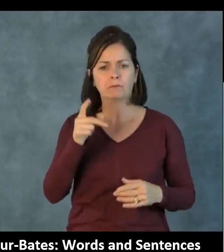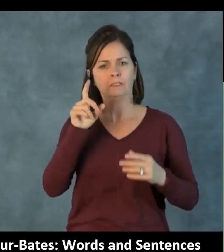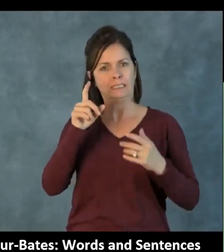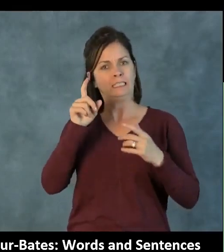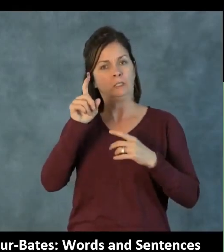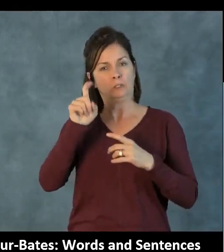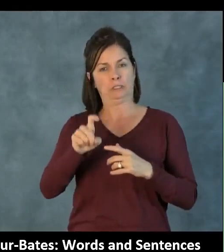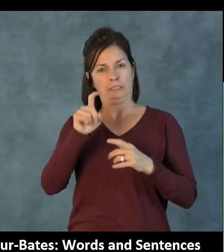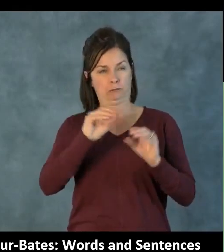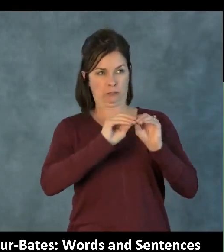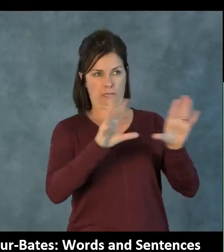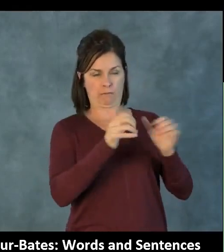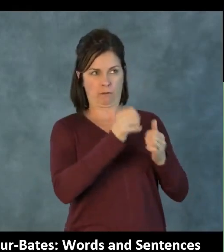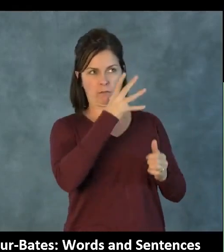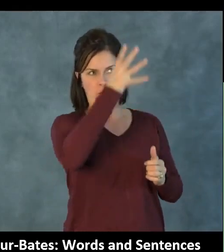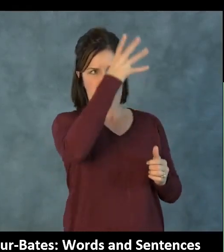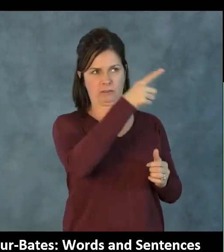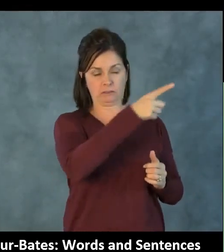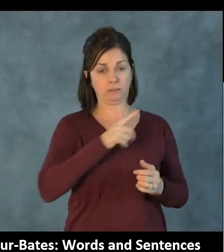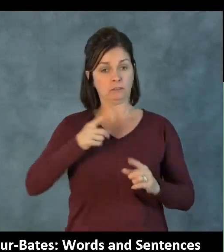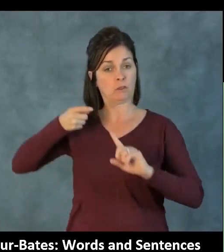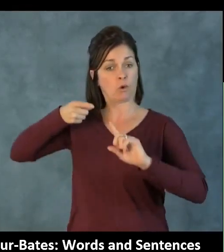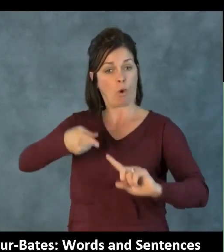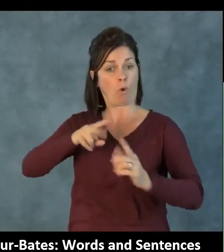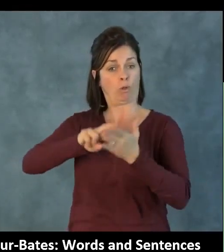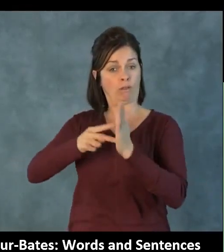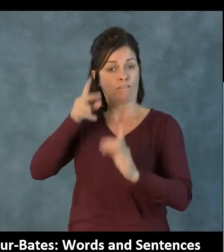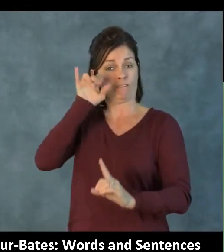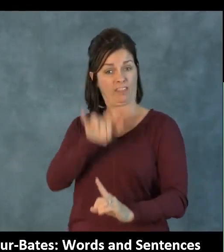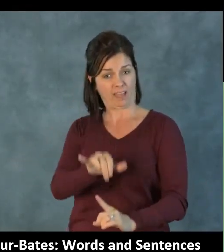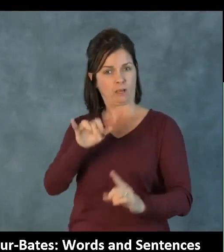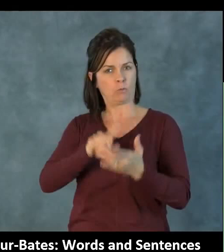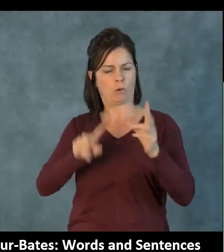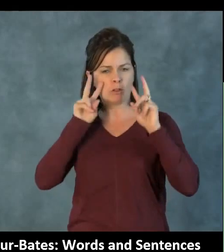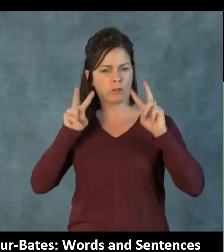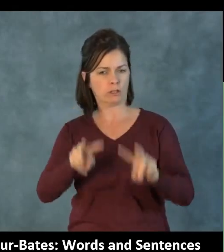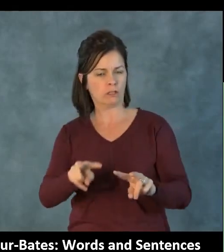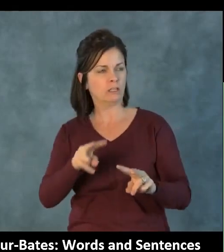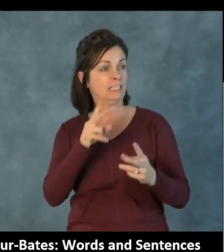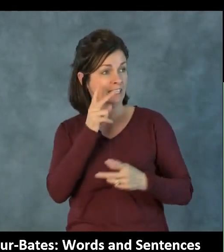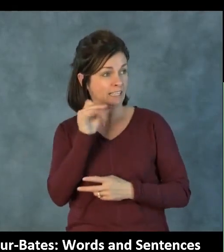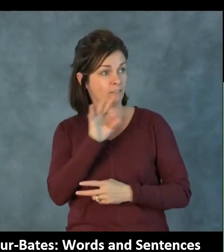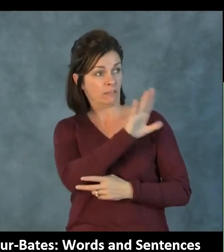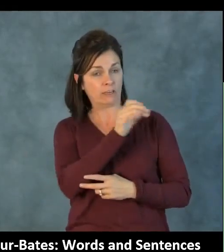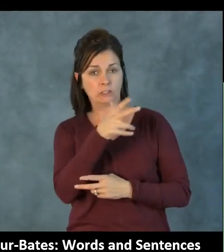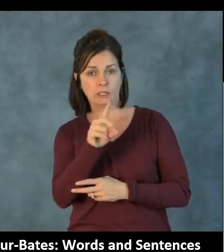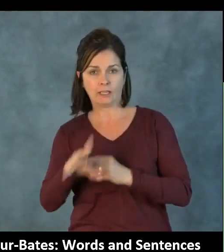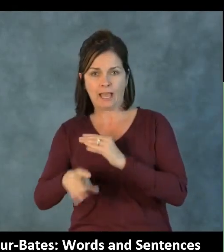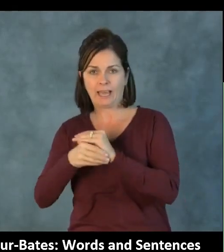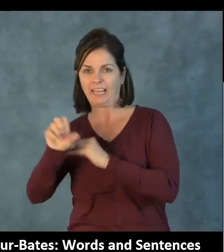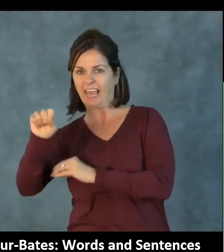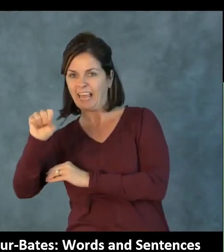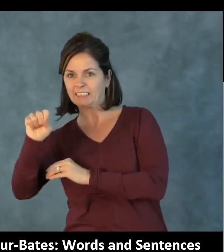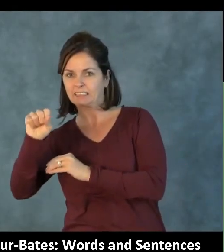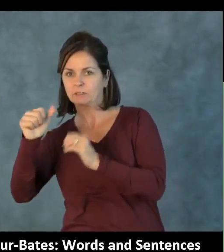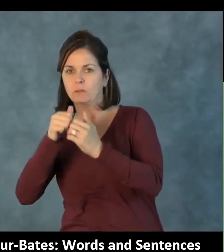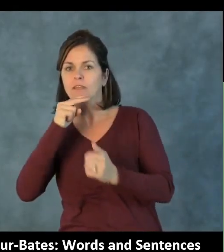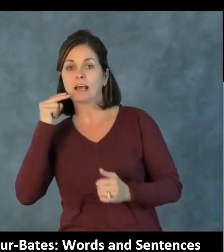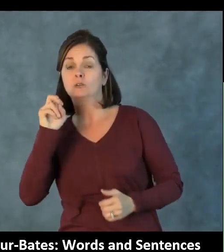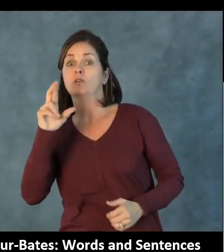It should be made clear to the parent, that what we're looking at here, is whether their child's adding an "S" to the end of nouns or not.